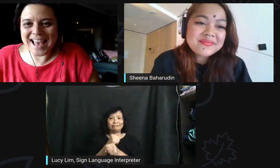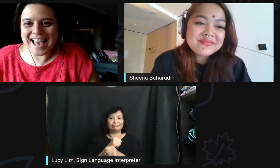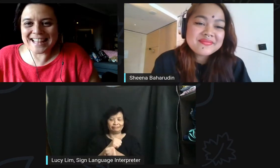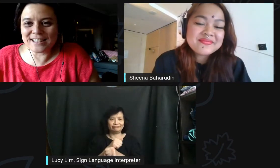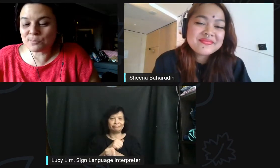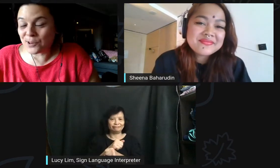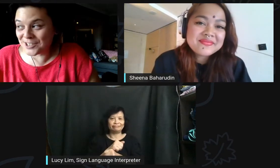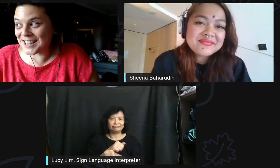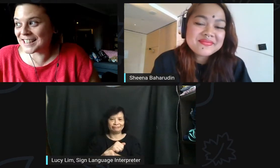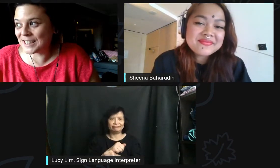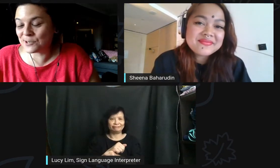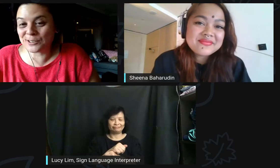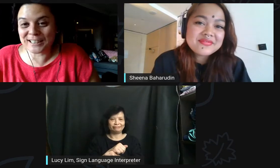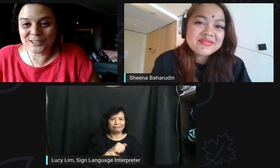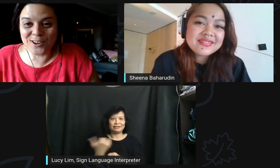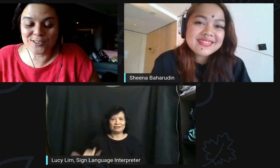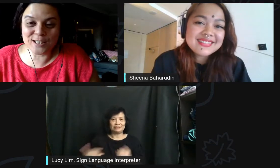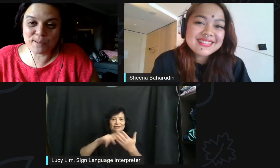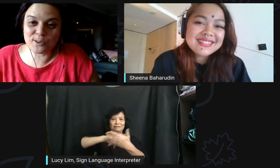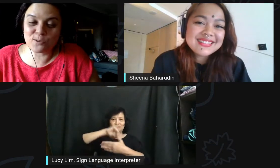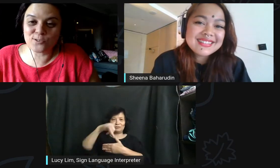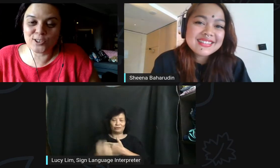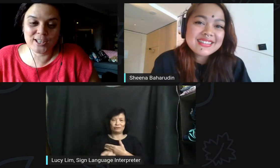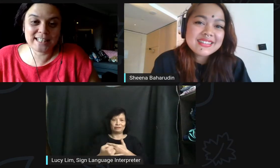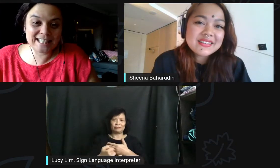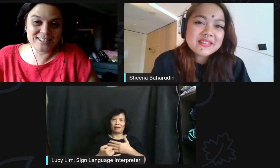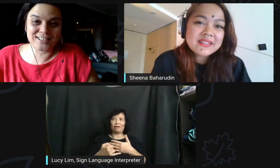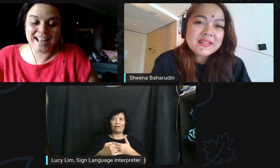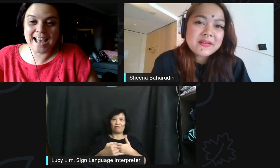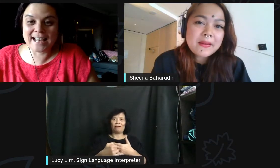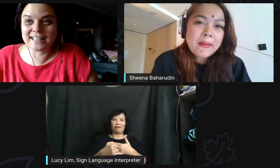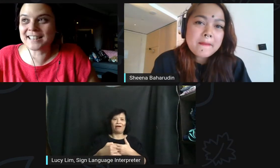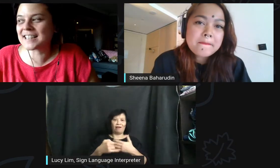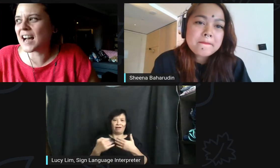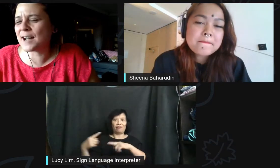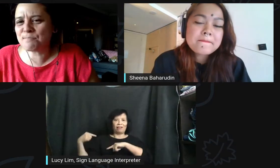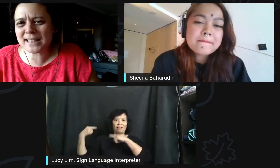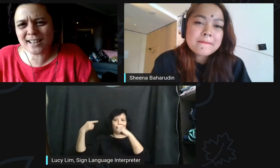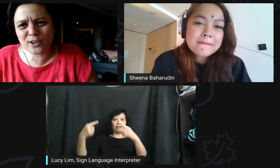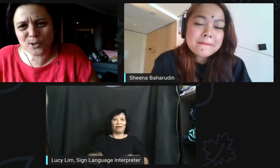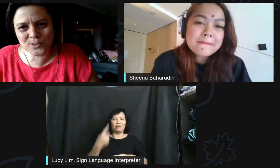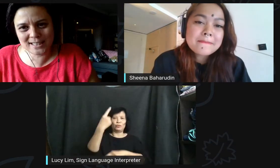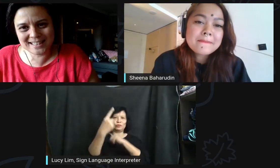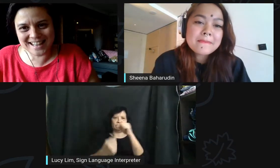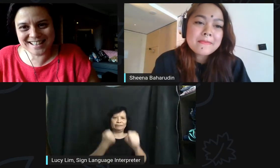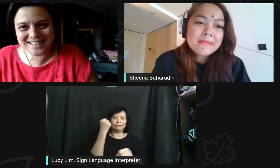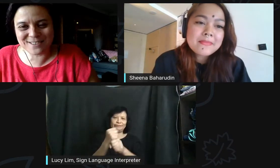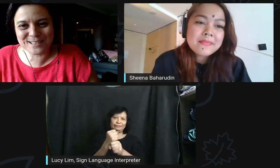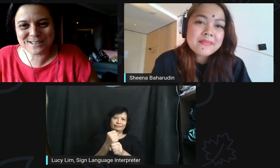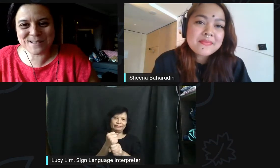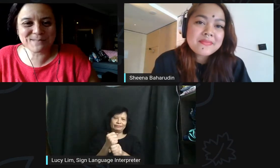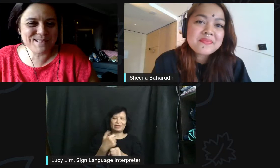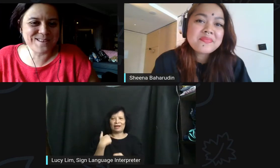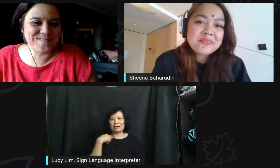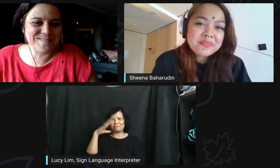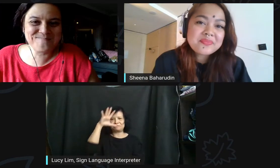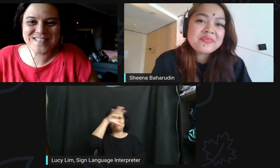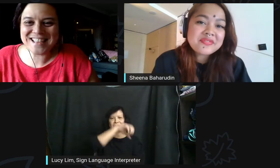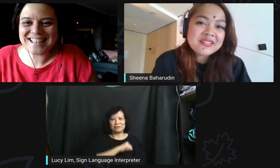And this project equally long has been over a year. And I miss our hosting days, I really miss BFM.